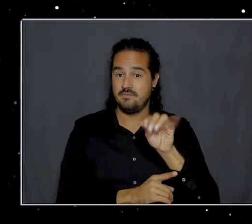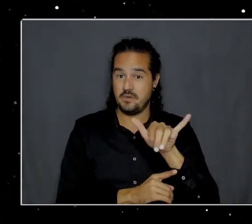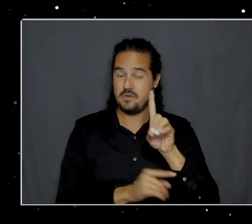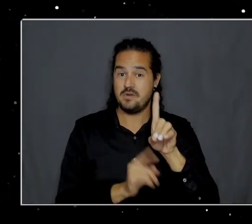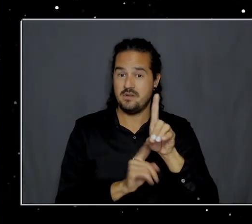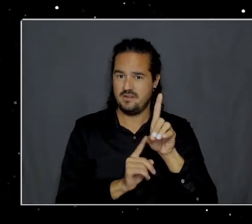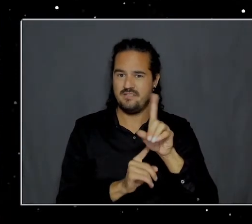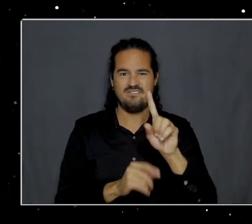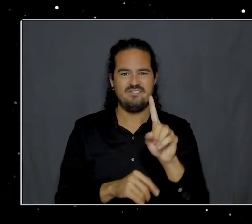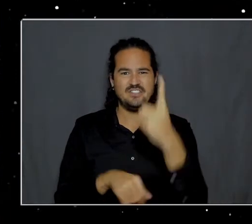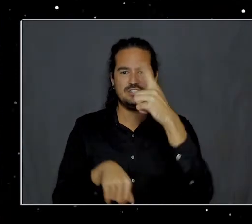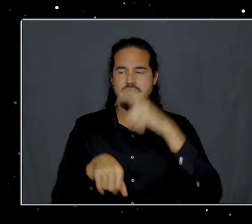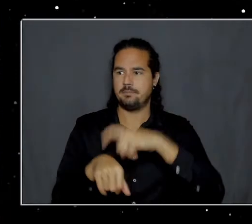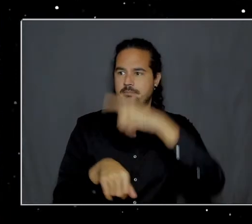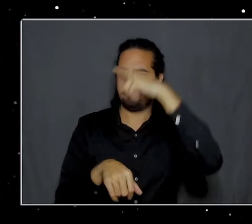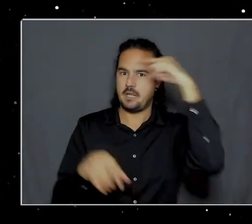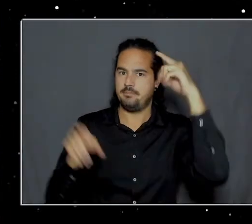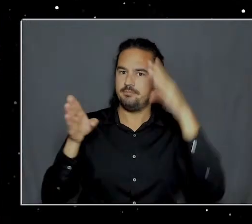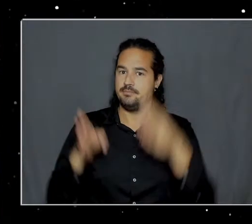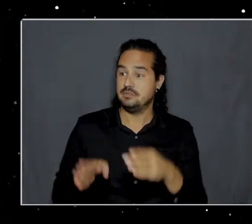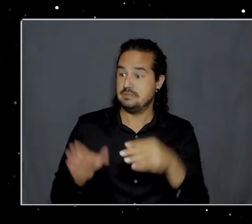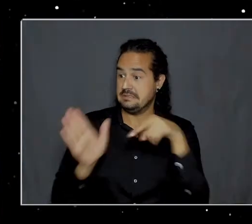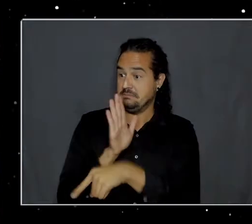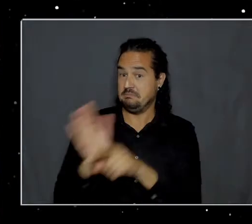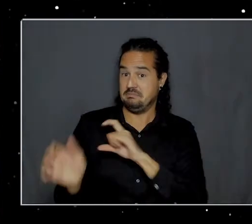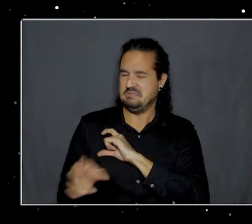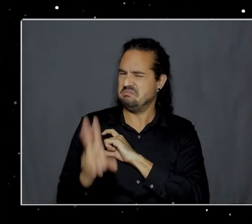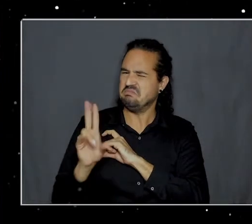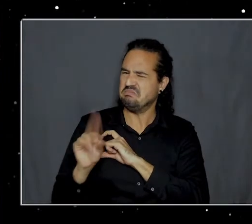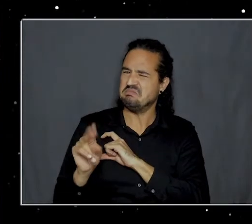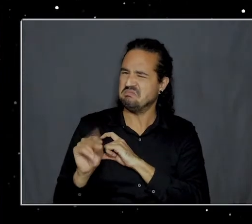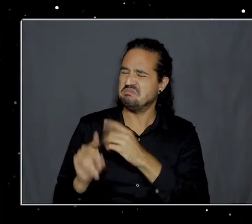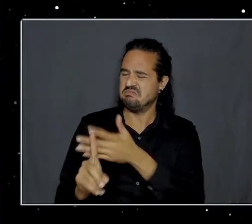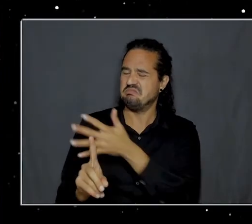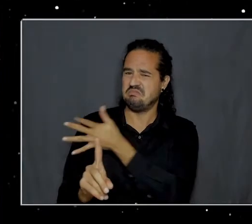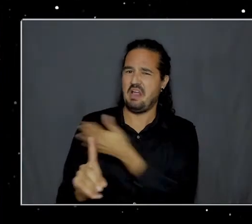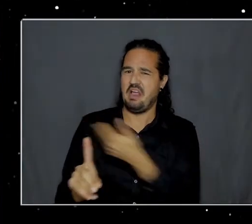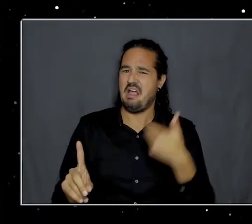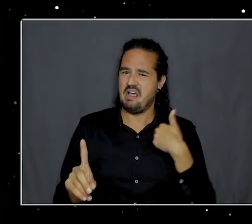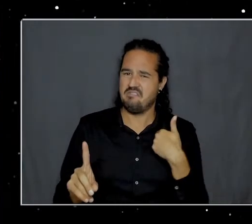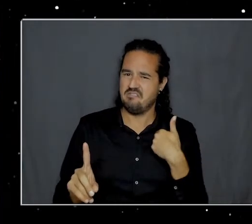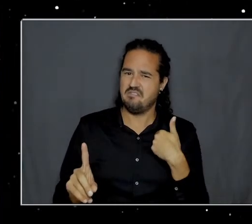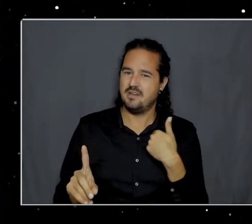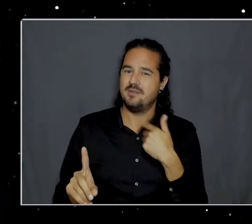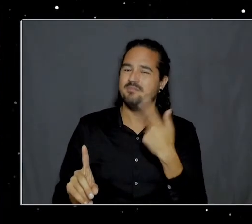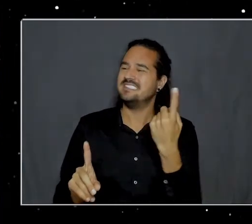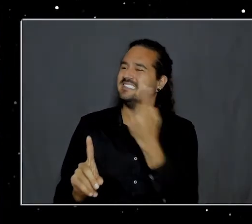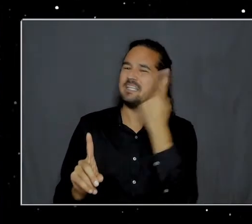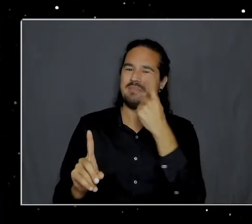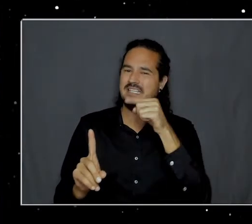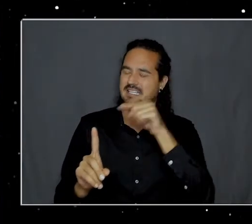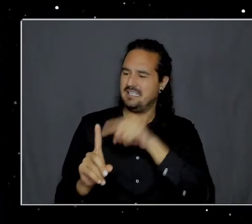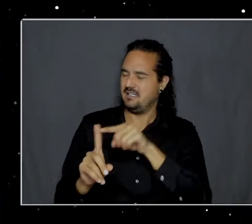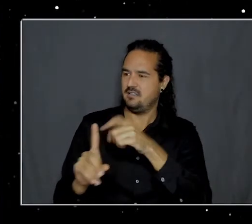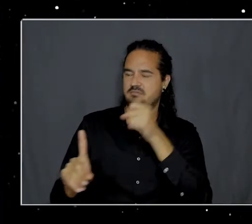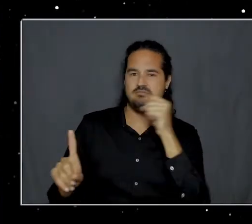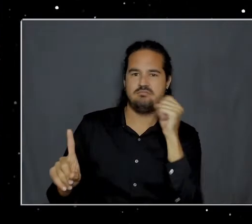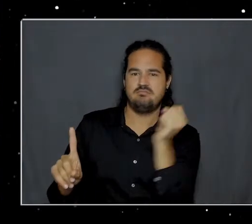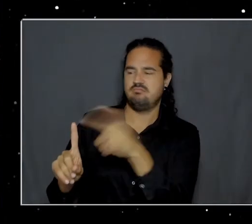THE FIRST TIME A BLACK MAN HAD BEEN KILLED BY A POLICE OFFICER, THERE WAS SOMETHING THAT WAS